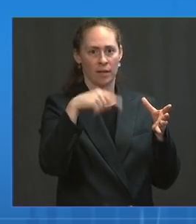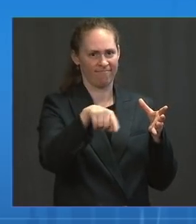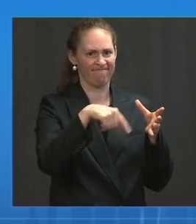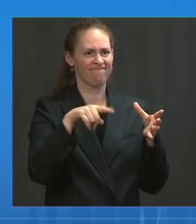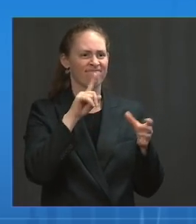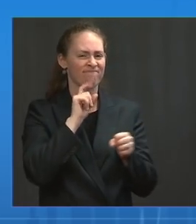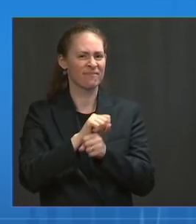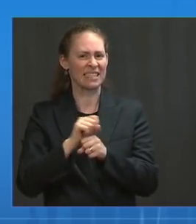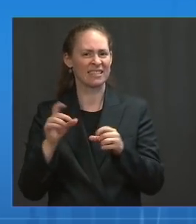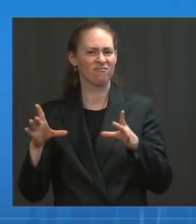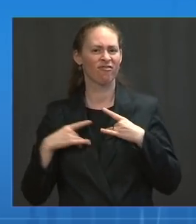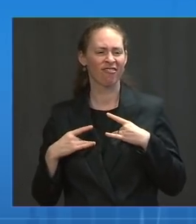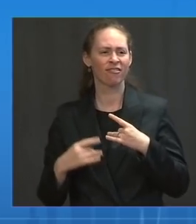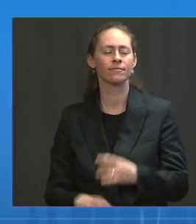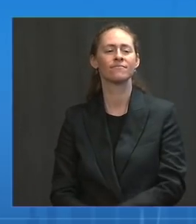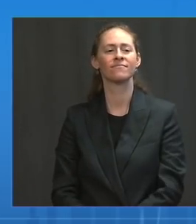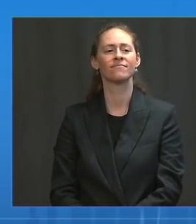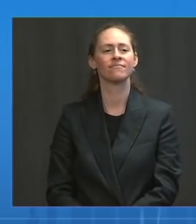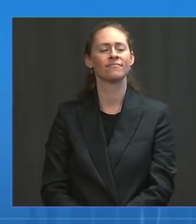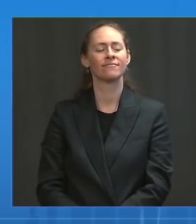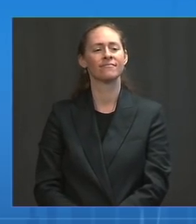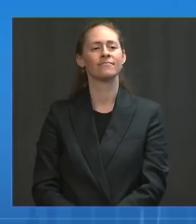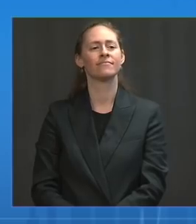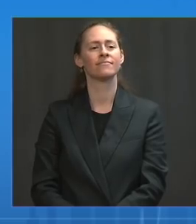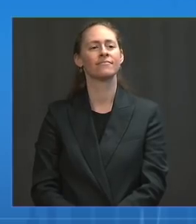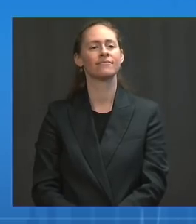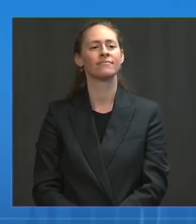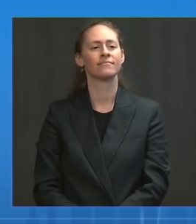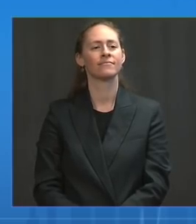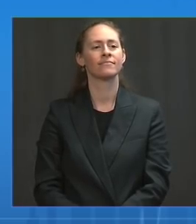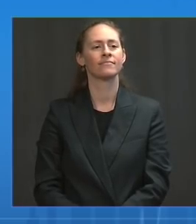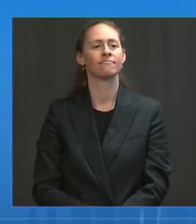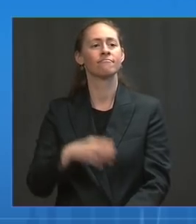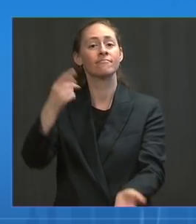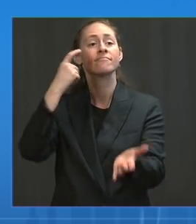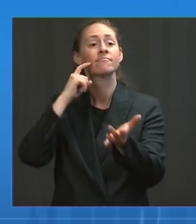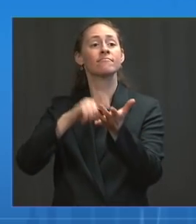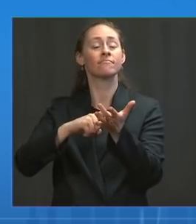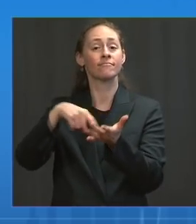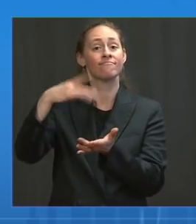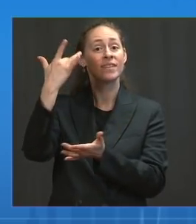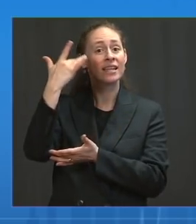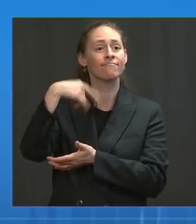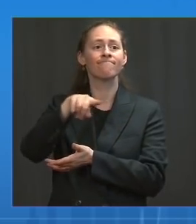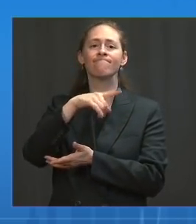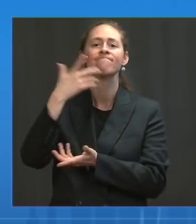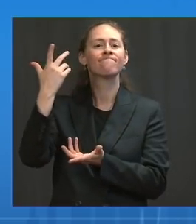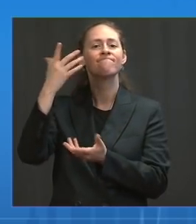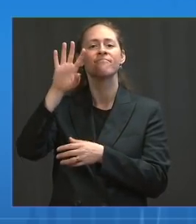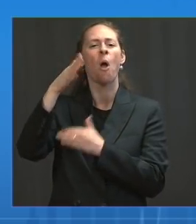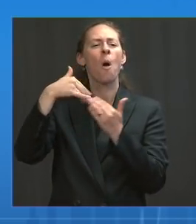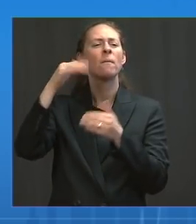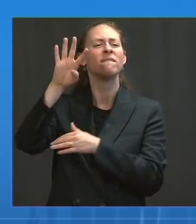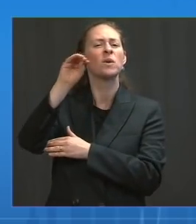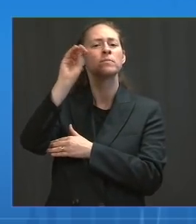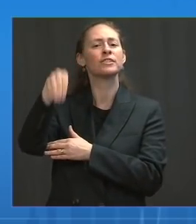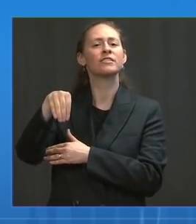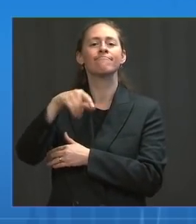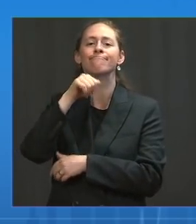less than 40 percent and cases of greater than or equal to 100 per 100,000 people over the last several days.